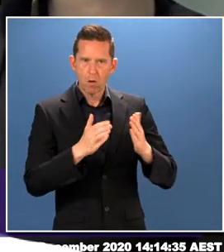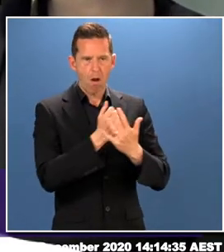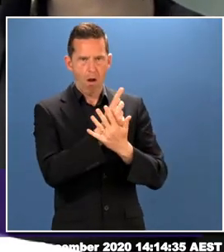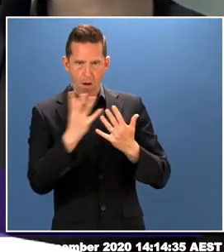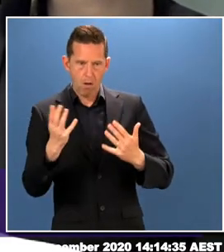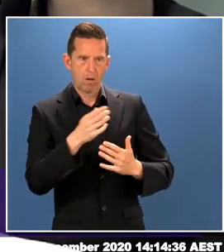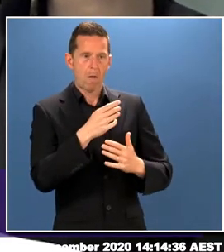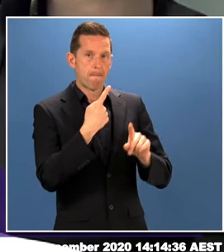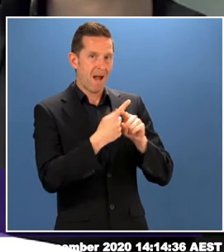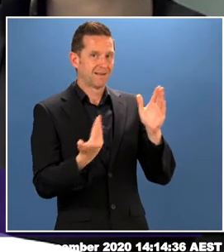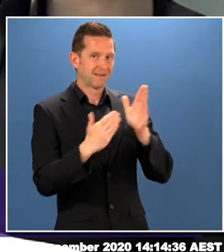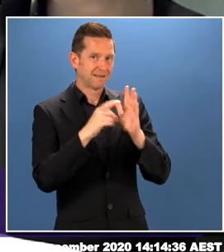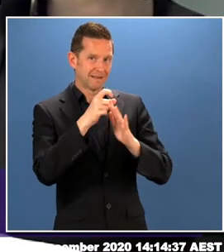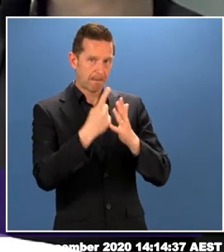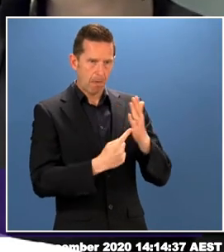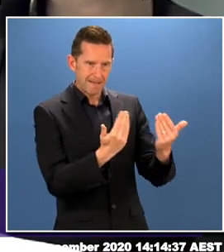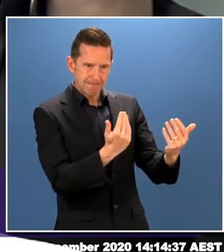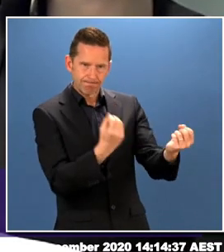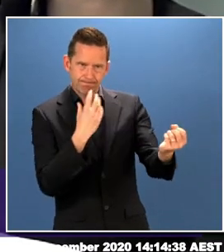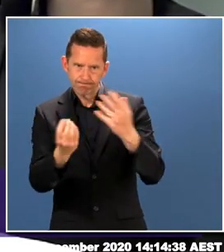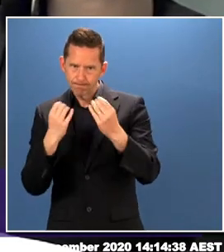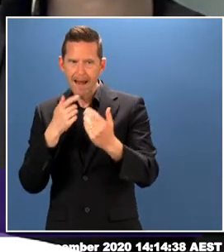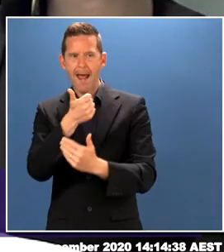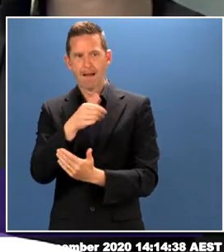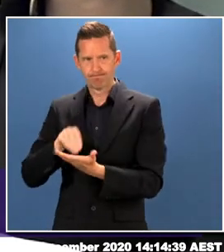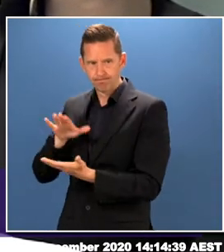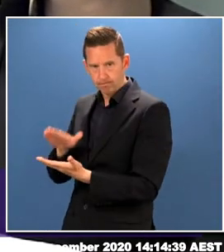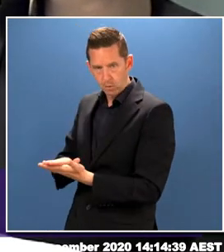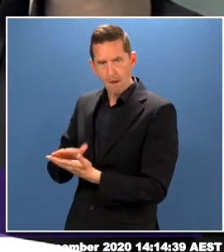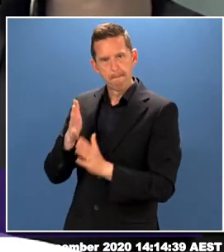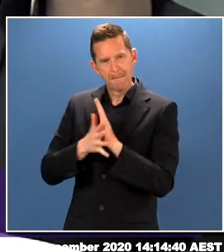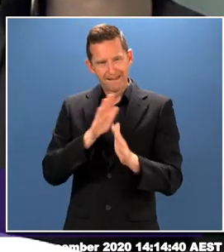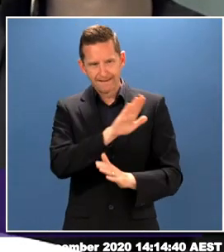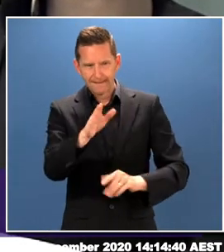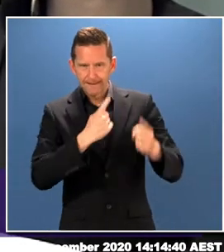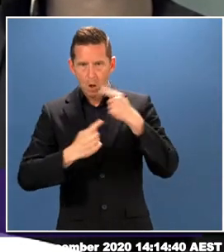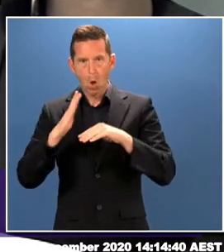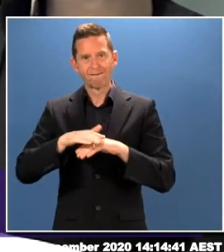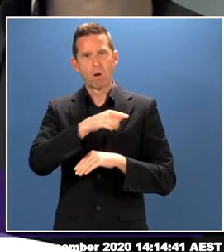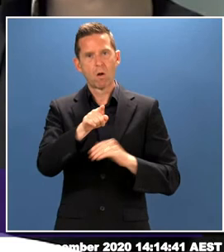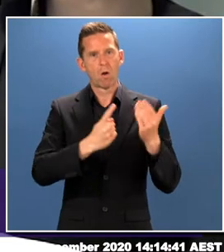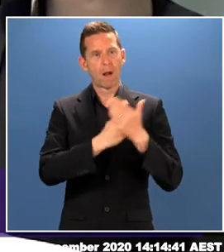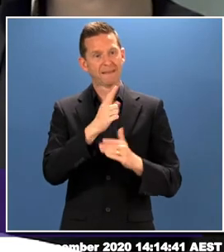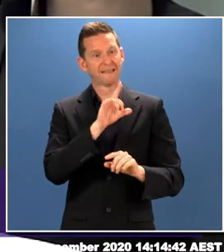And I'm just wondering from those people you spoke to, was that their experience in relation to the workforce issues that they faced?